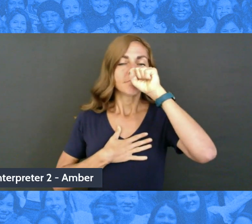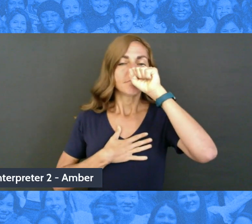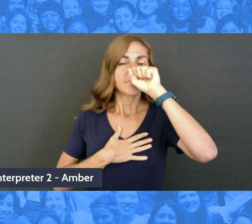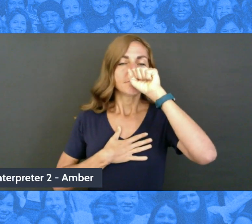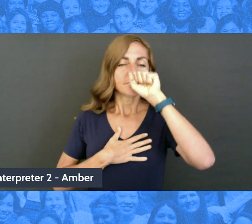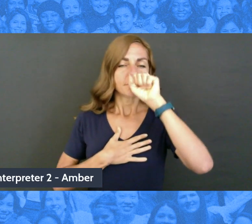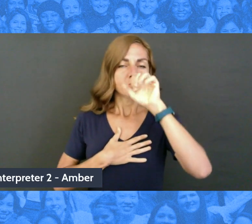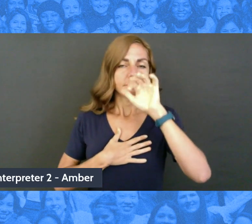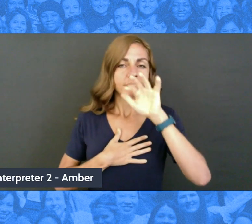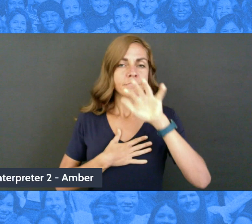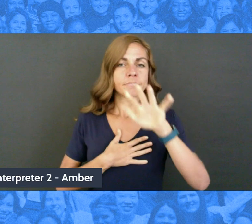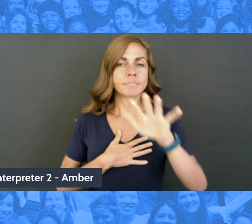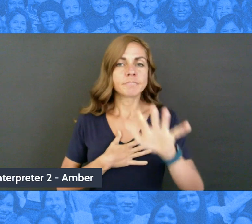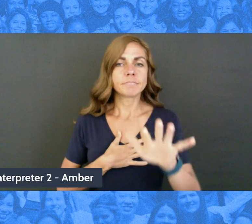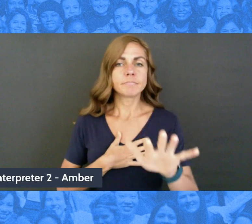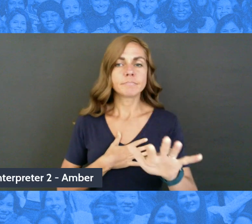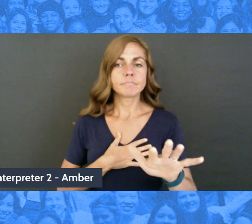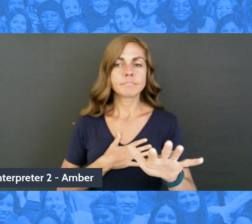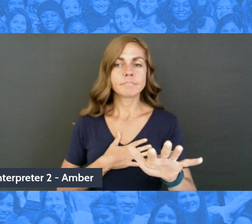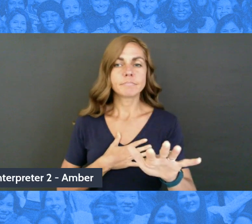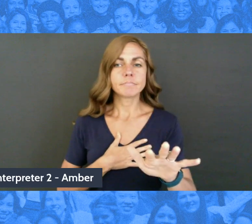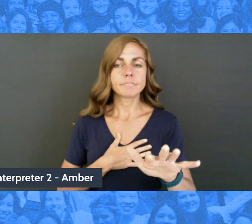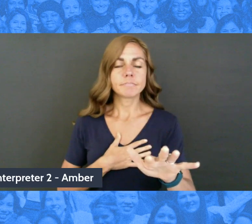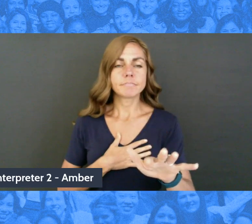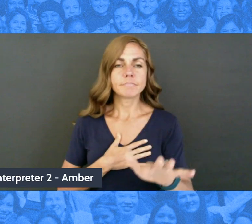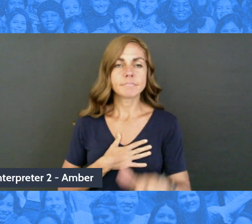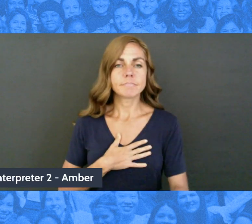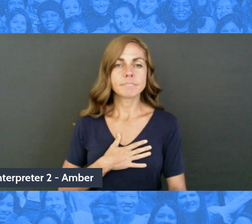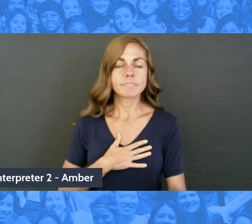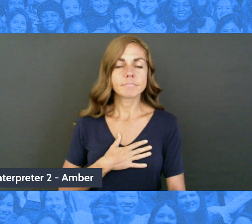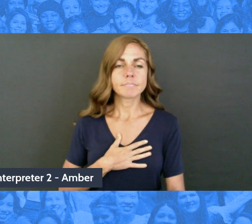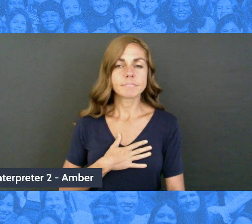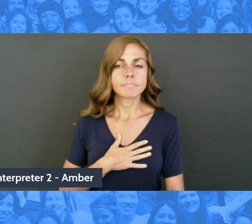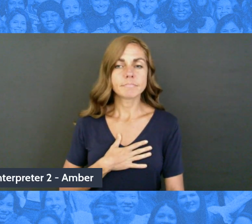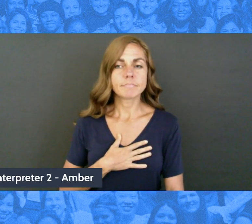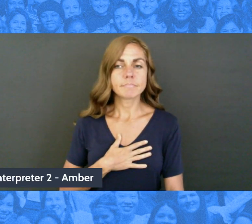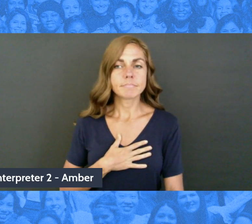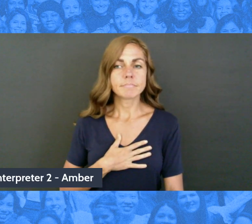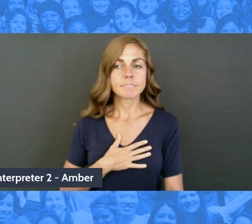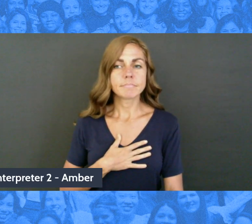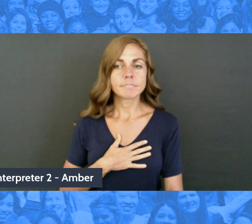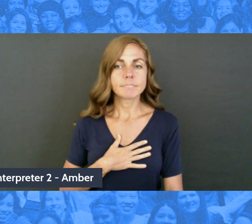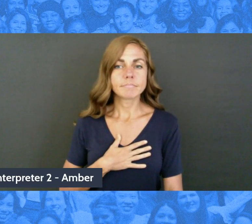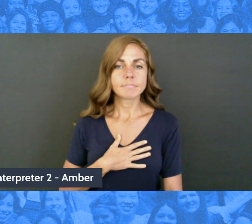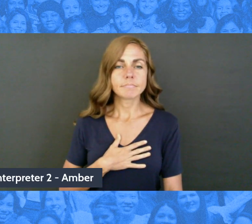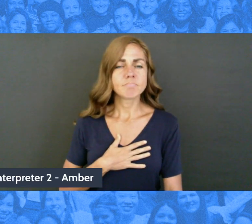breathing out. (exhales) Not rushing yourself.